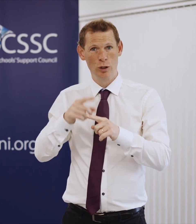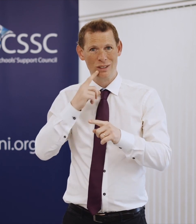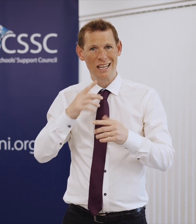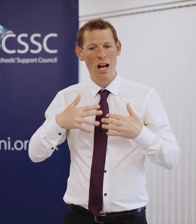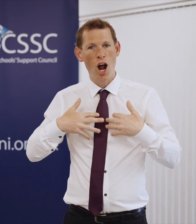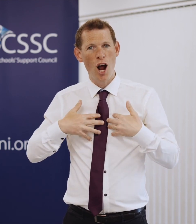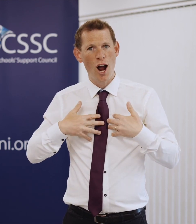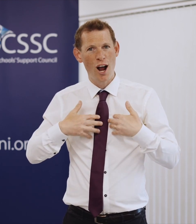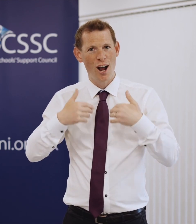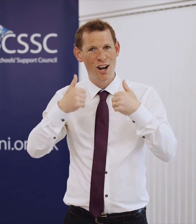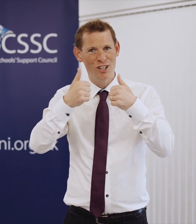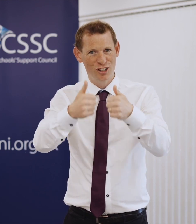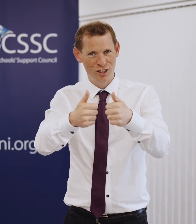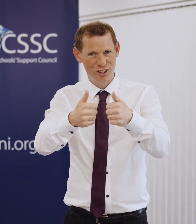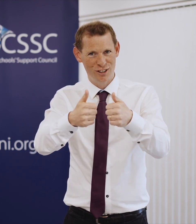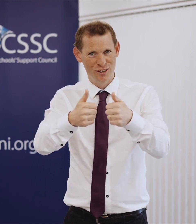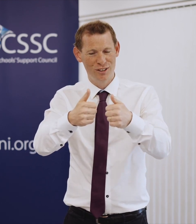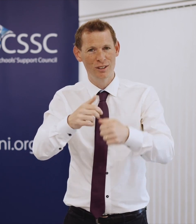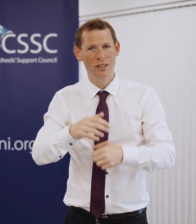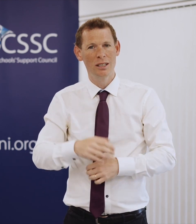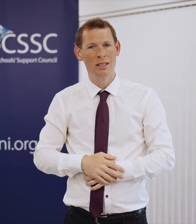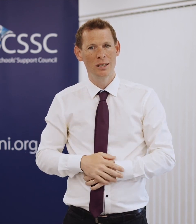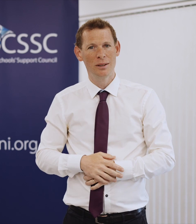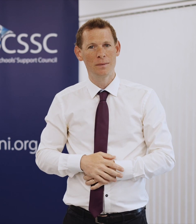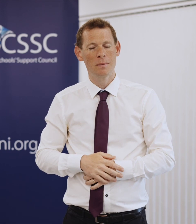In English you would probably say how are you?